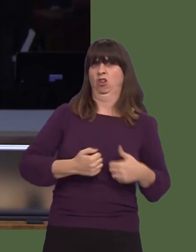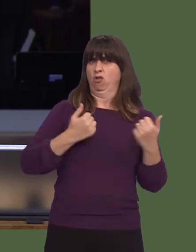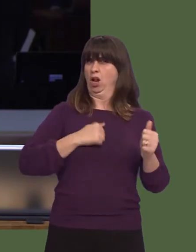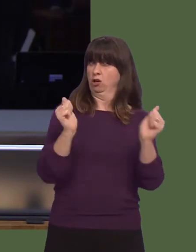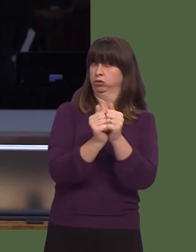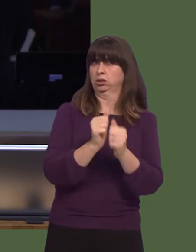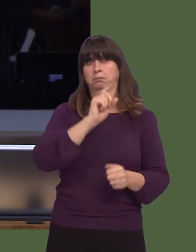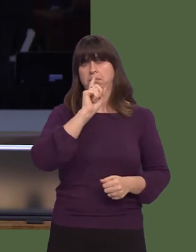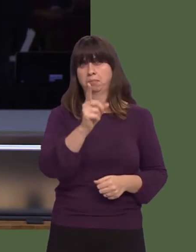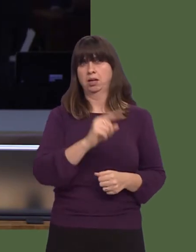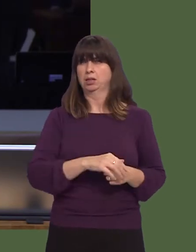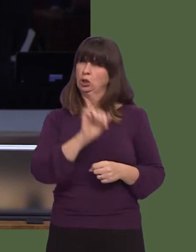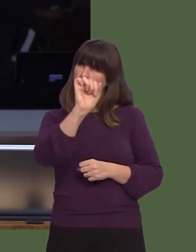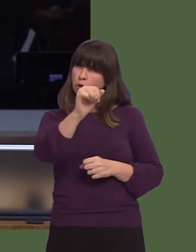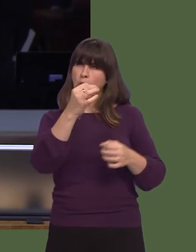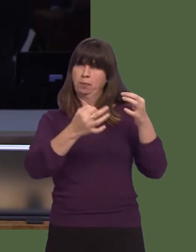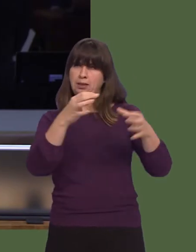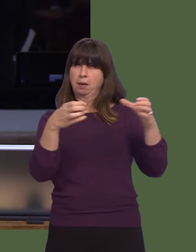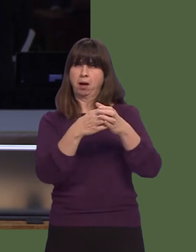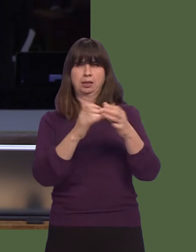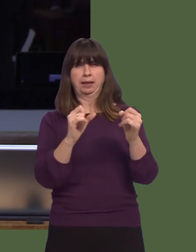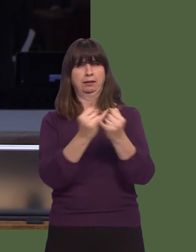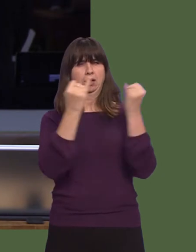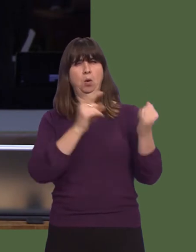in the Labour Party's positions generally. The purpose of air passenger duty, when it